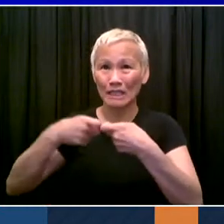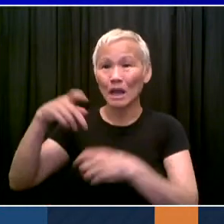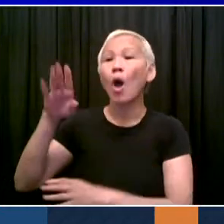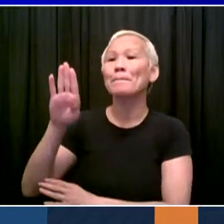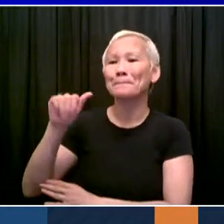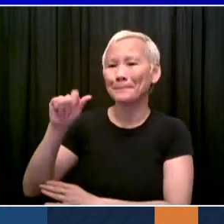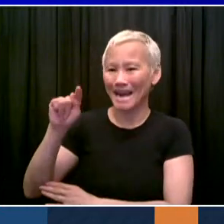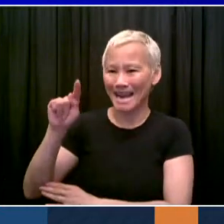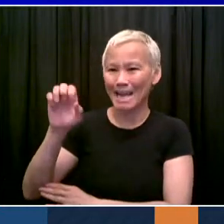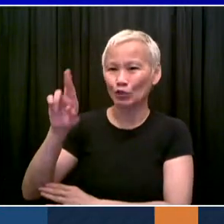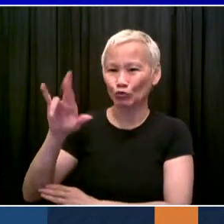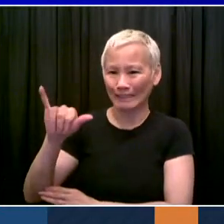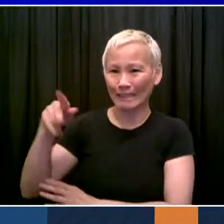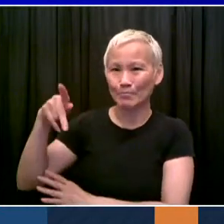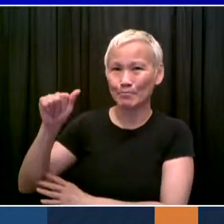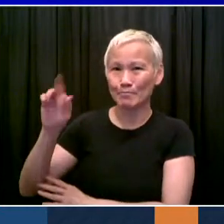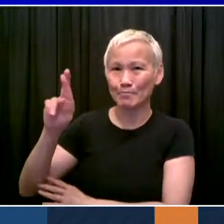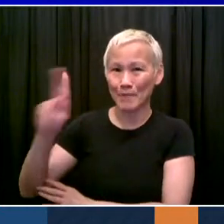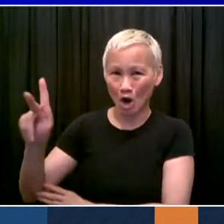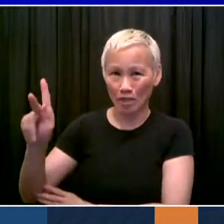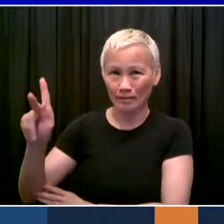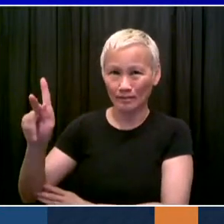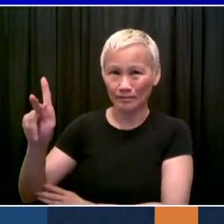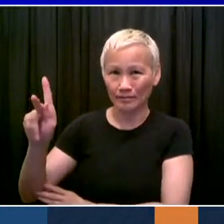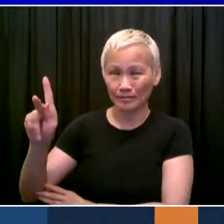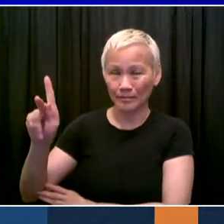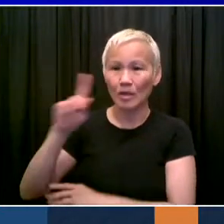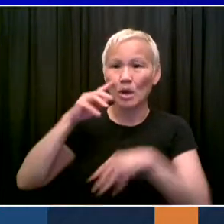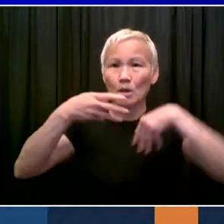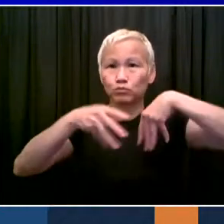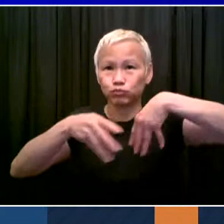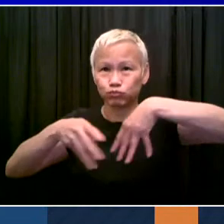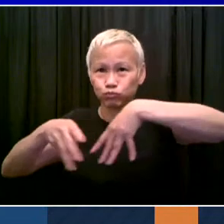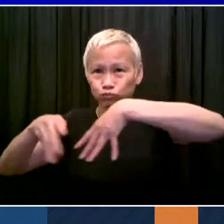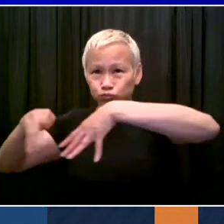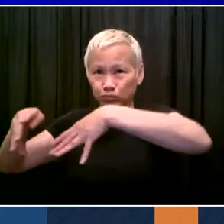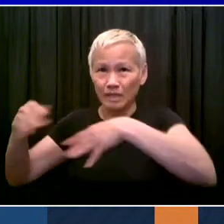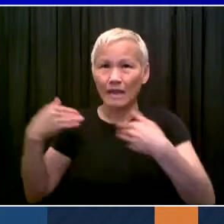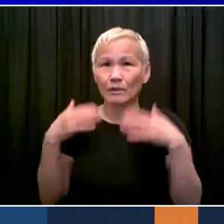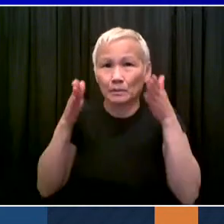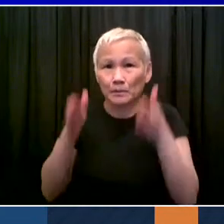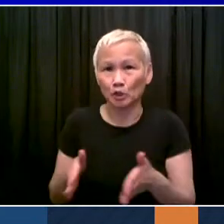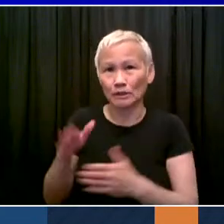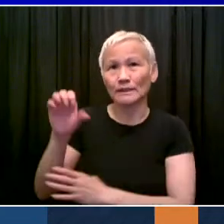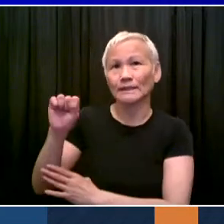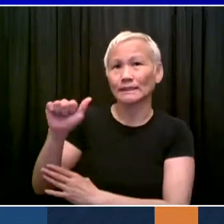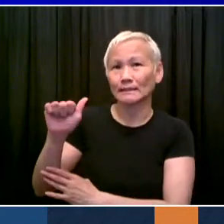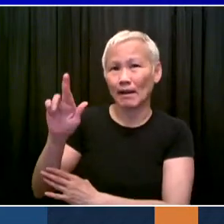WE WANT TO WELCOME NEW YORKERS TO COME AND CELEBRATE. 11:00 A.M. ATBTATE RYPARK AND COMING RIGHT UP THROUGH BROADWAY THROUGH THE CANYON OF